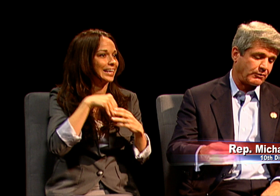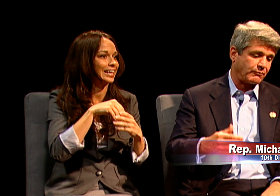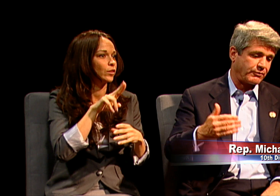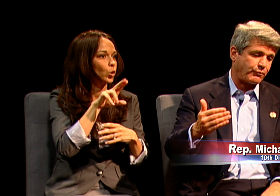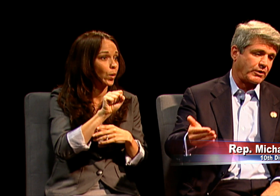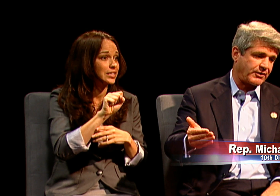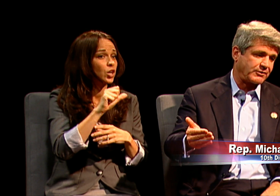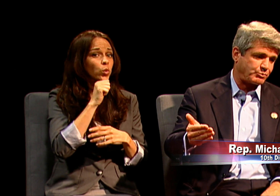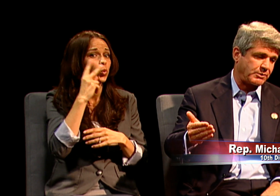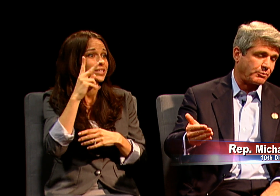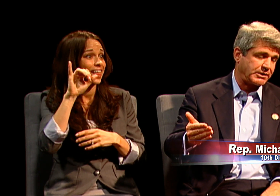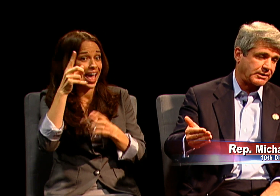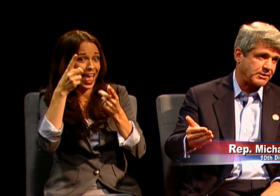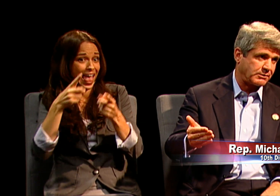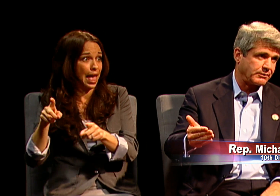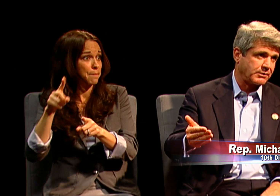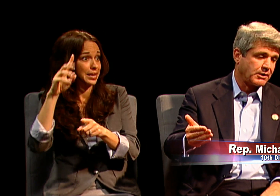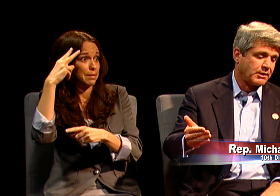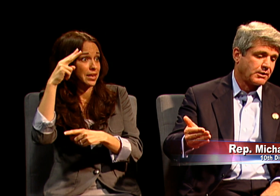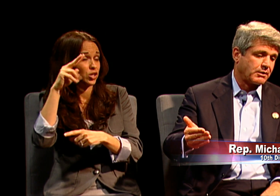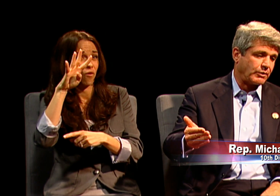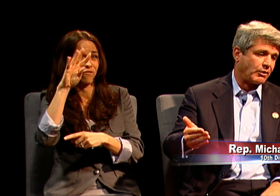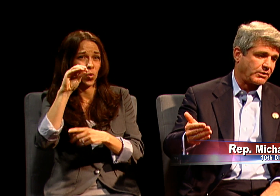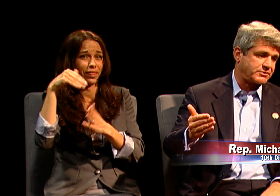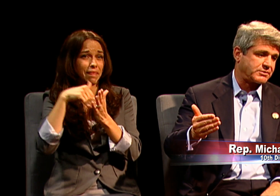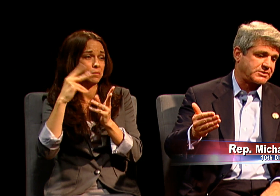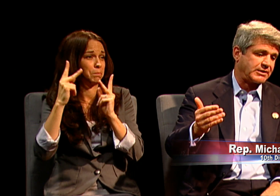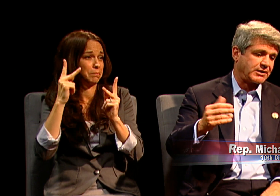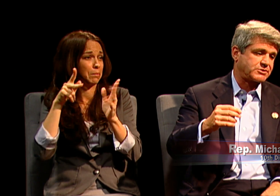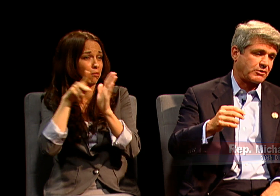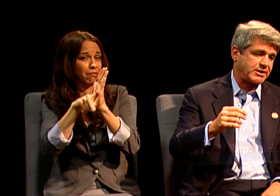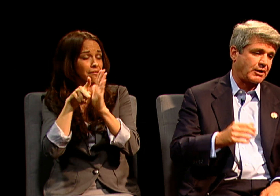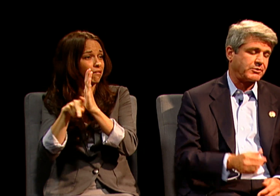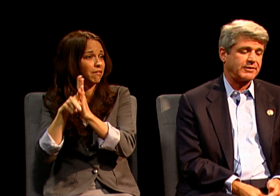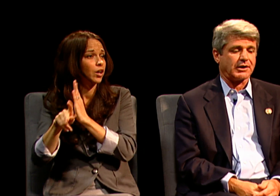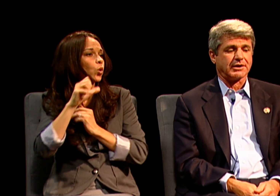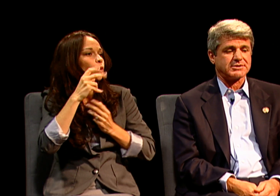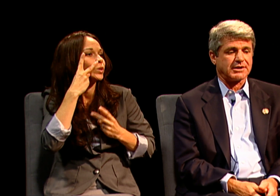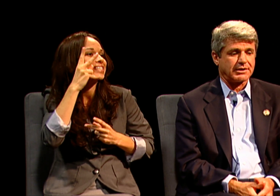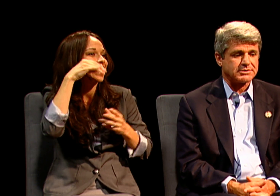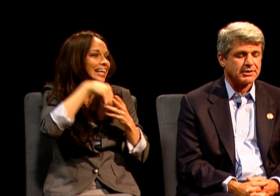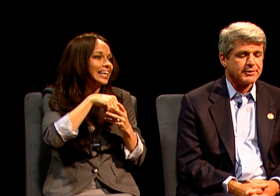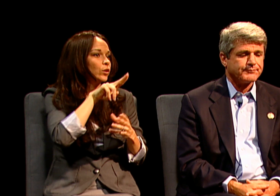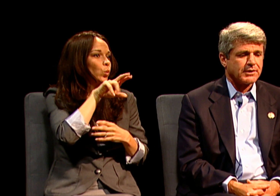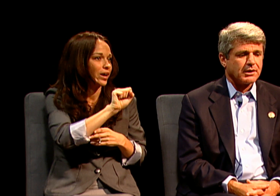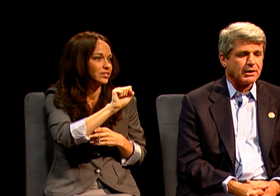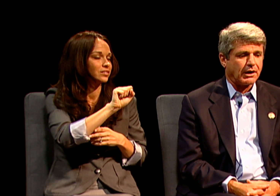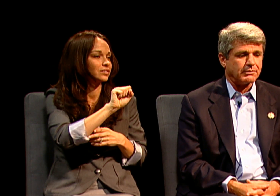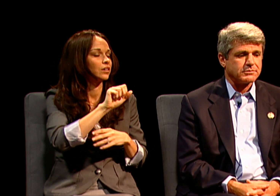WITH 40,000 PEOPLE BEING KILLED. WE DON'T WANT TO SEE THAT START TO HAPPEN IN THE UNITED STATES.